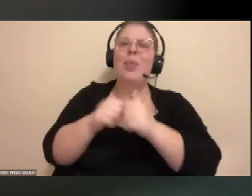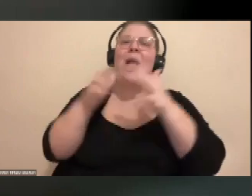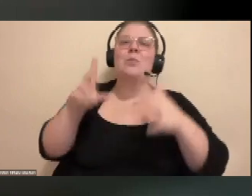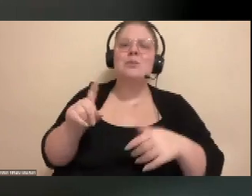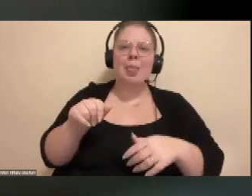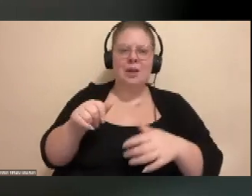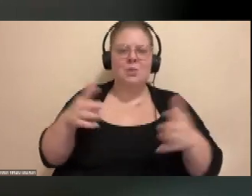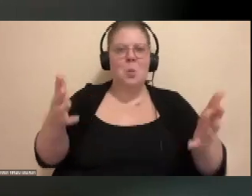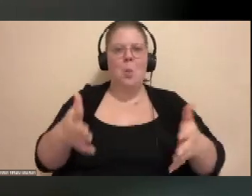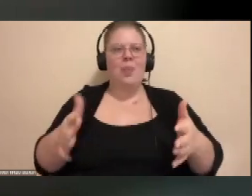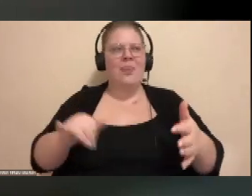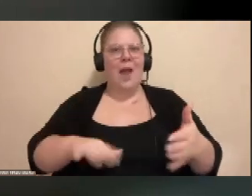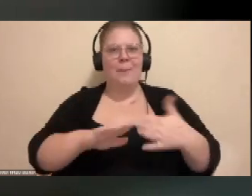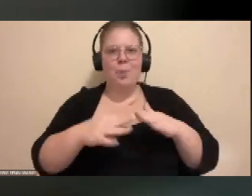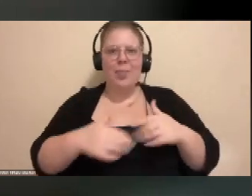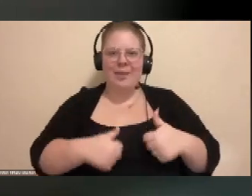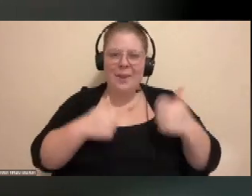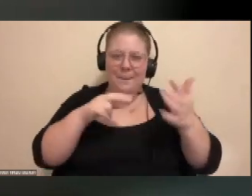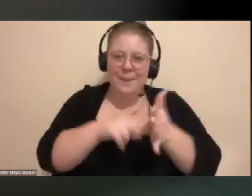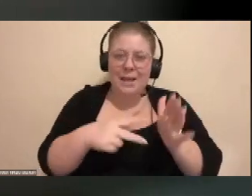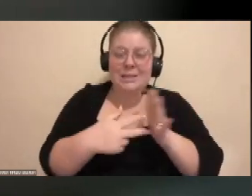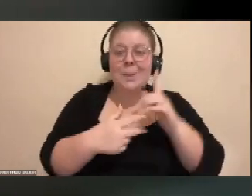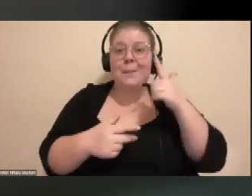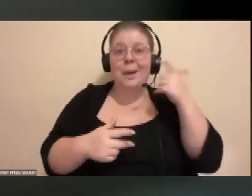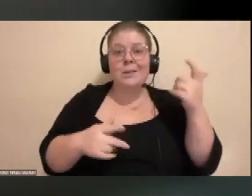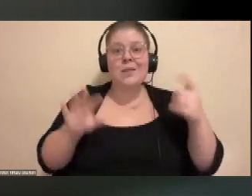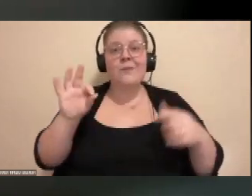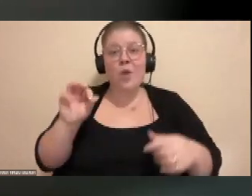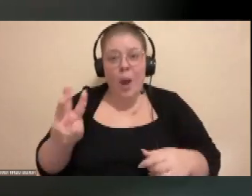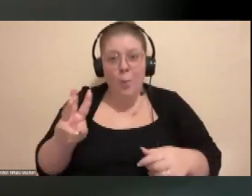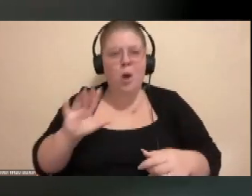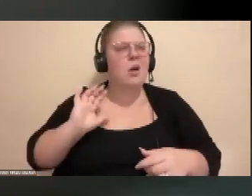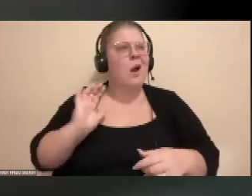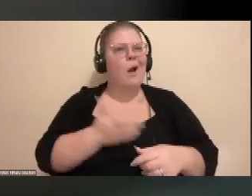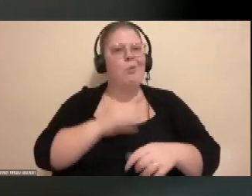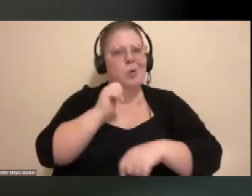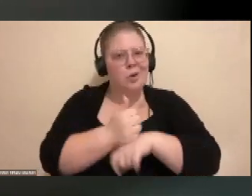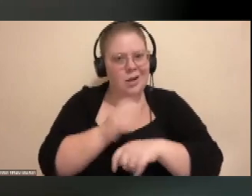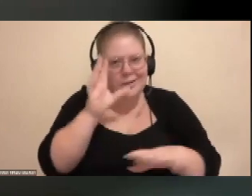Because the frameworks and the assumptions that we used to create the system,